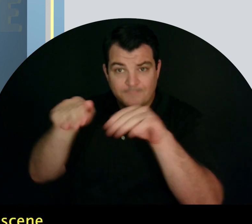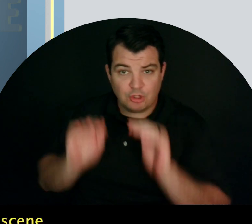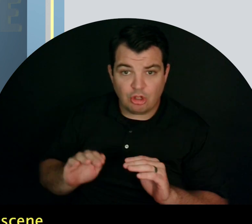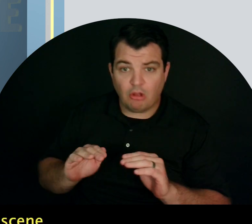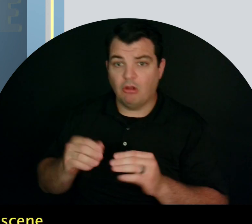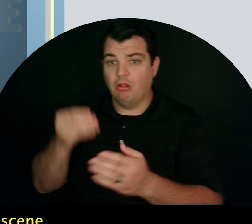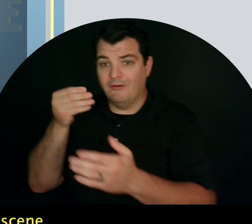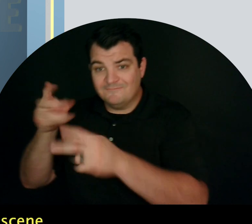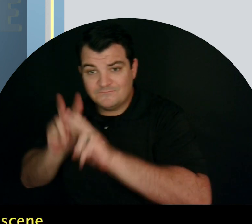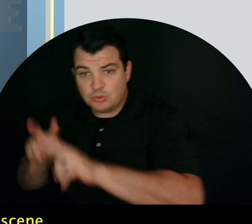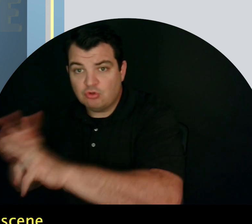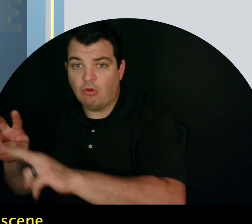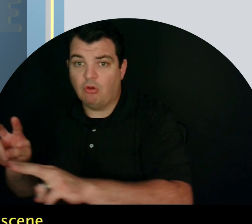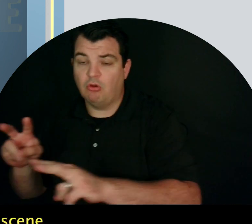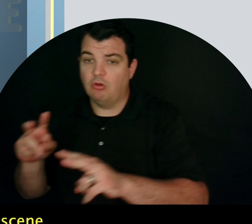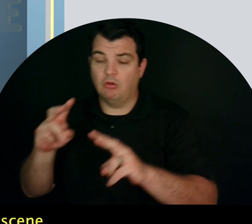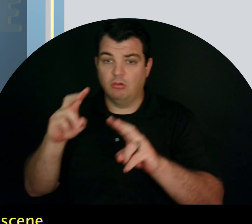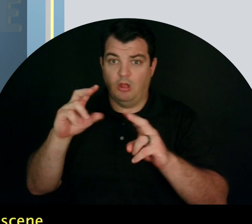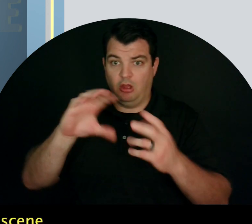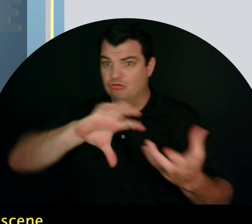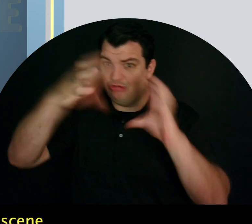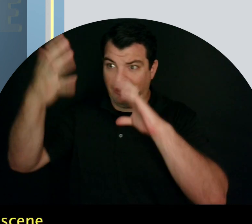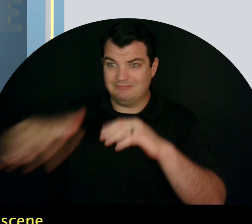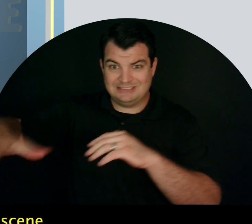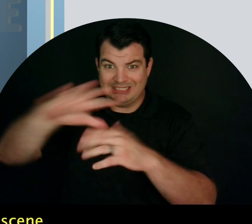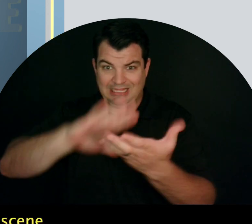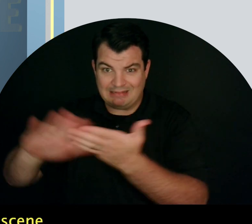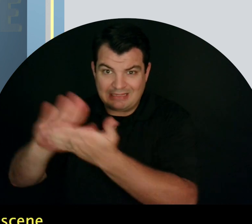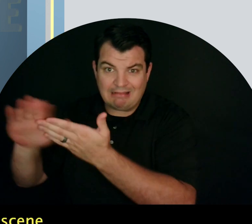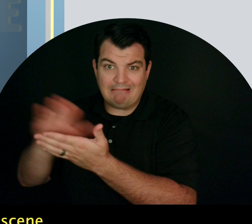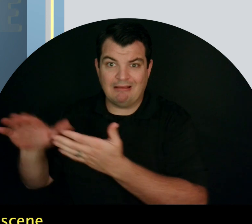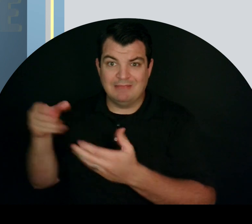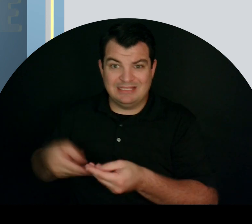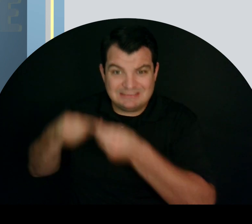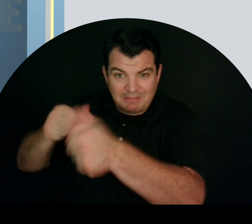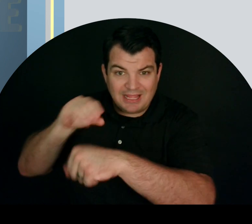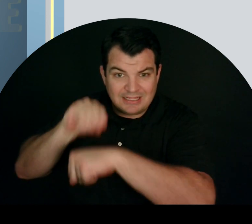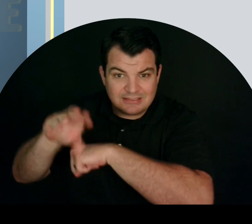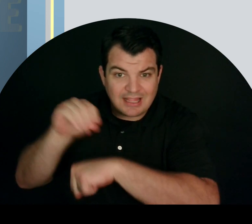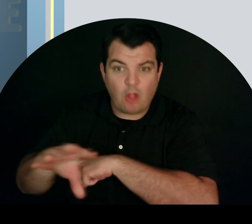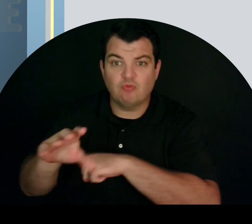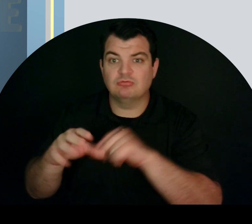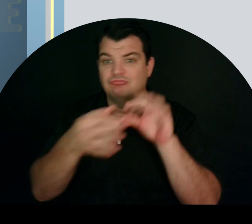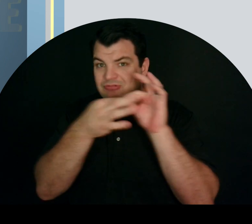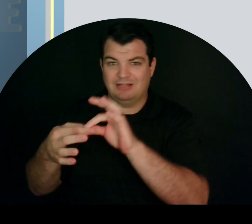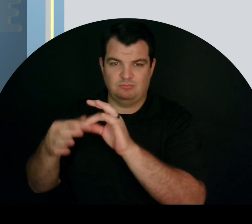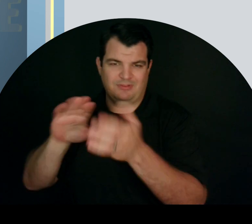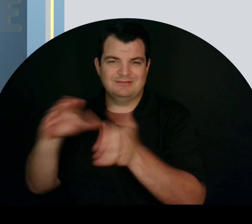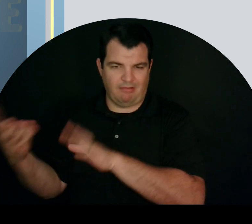burial, funeral, crime scene cleanup and counseling expenses related to the death of a crime victim.